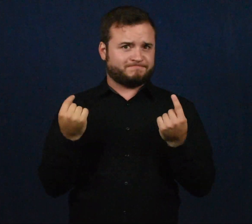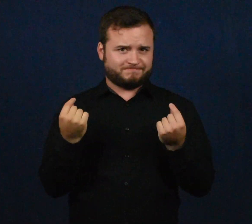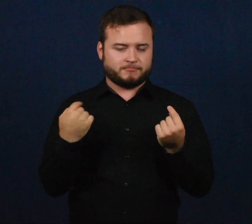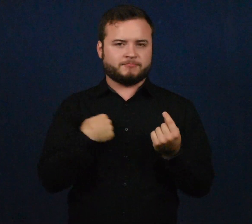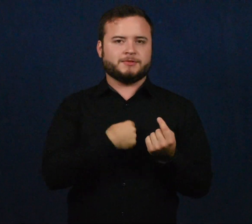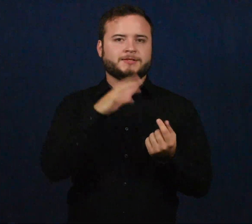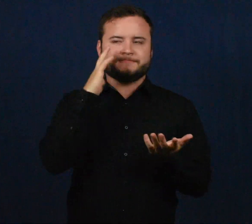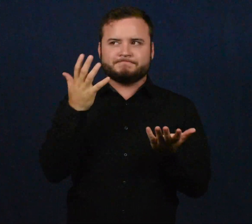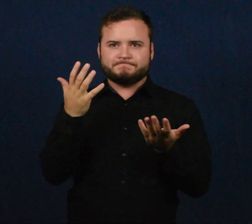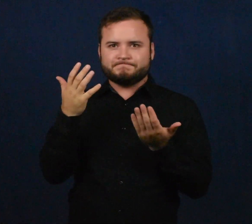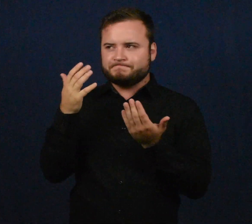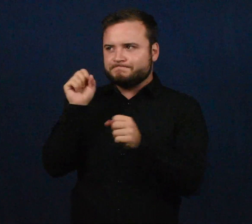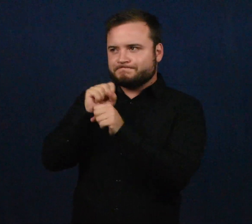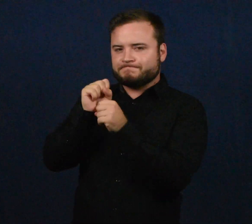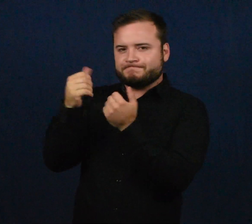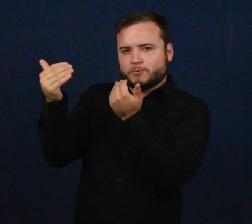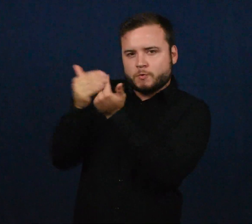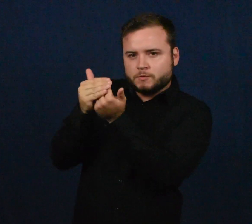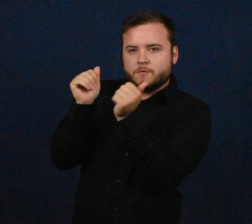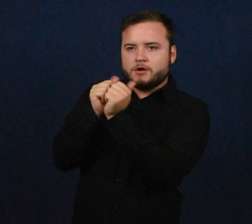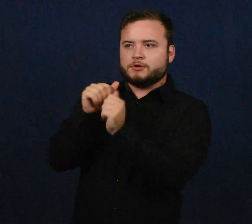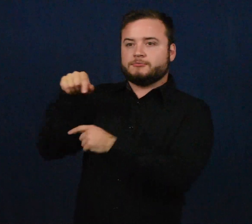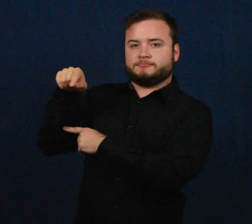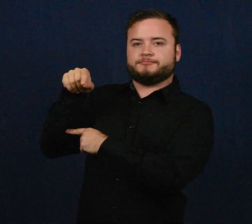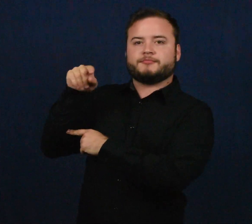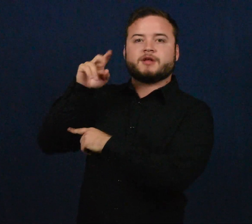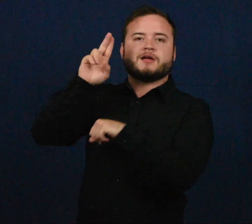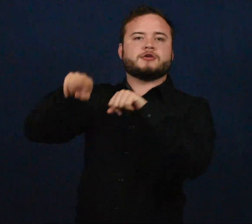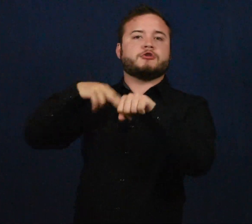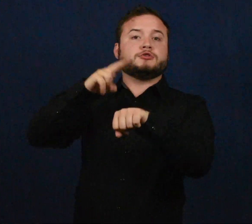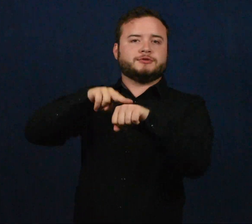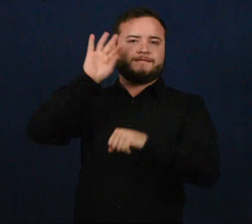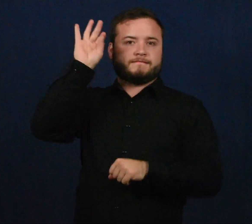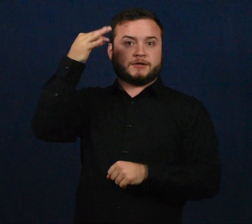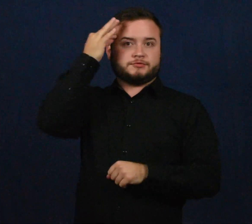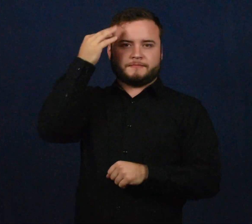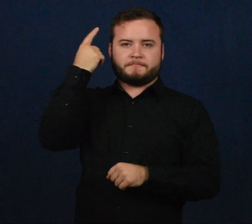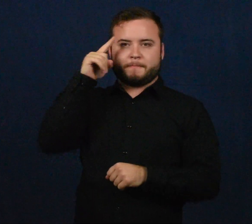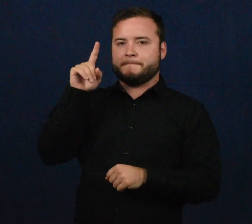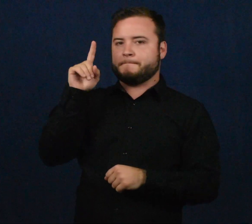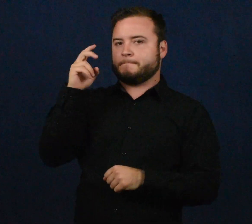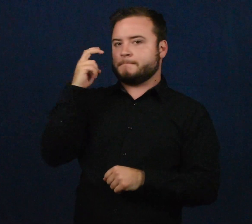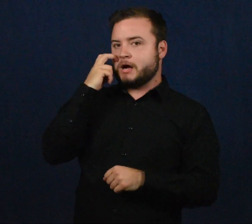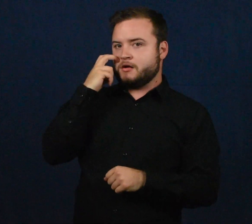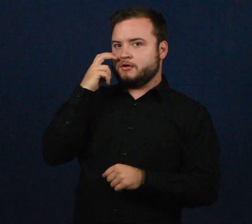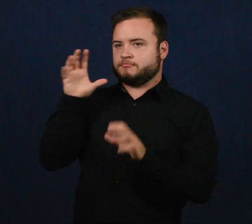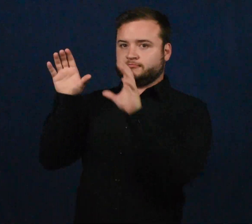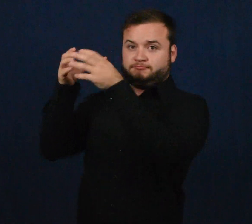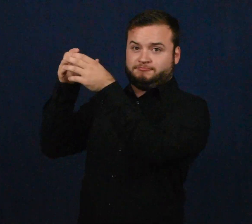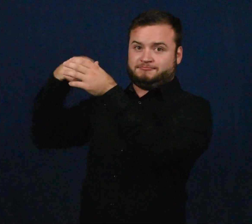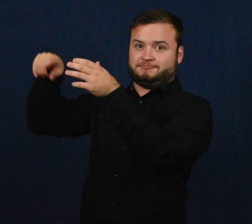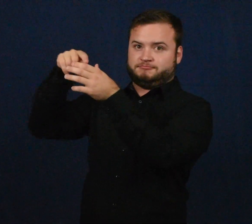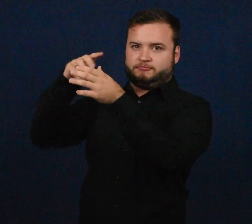We will work closely with the National Federation for the Blind